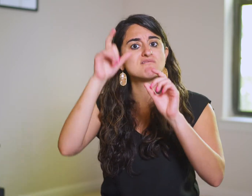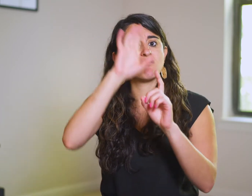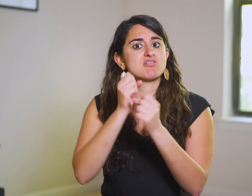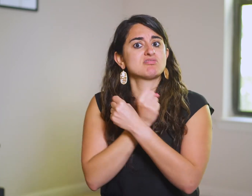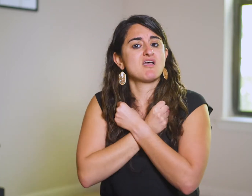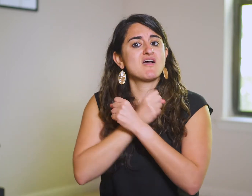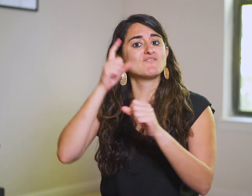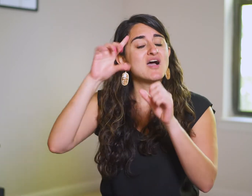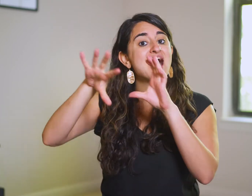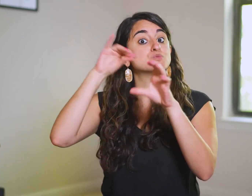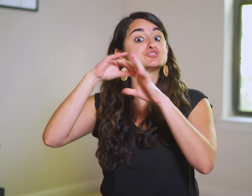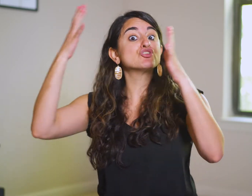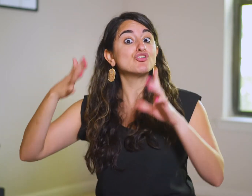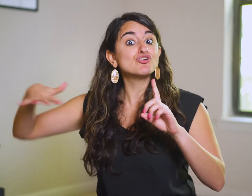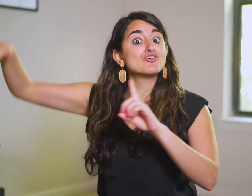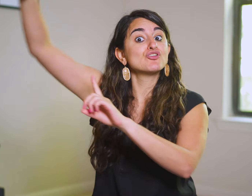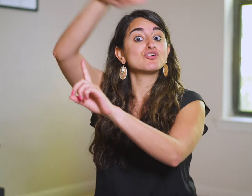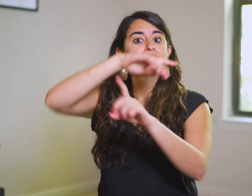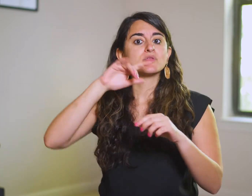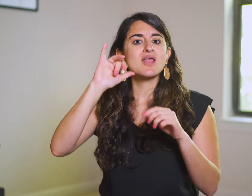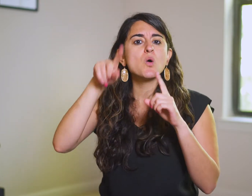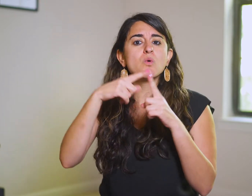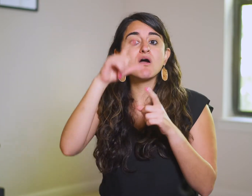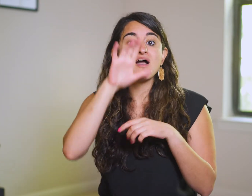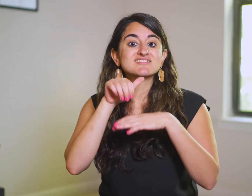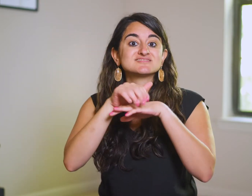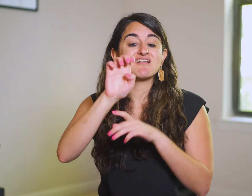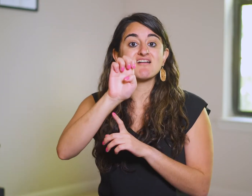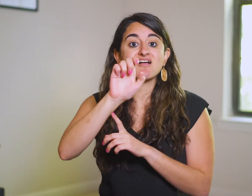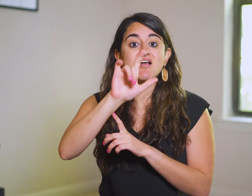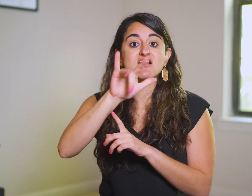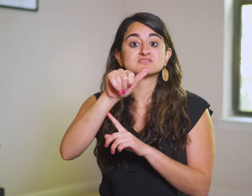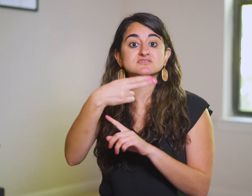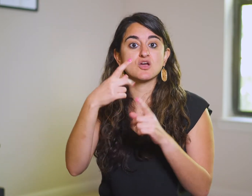of God’s love for outsiders—like when God sent Elijah